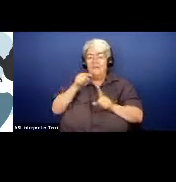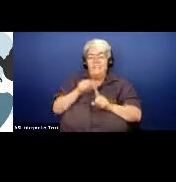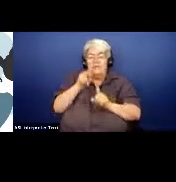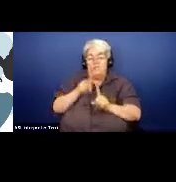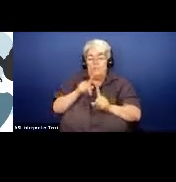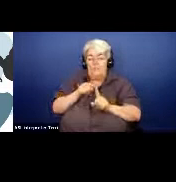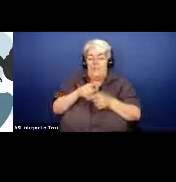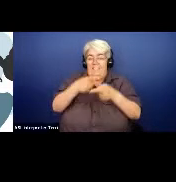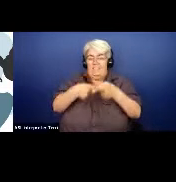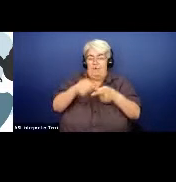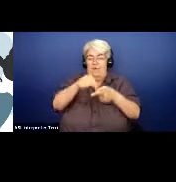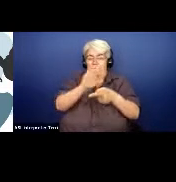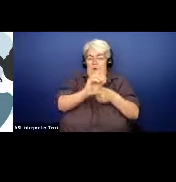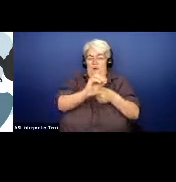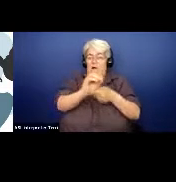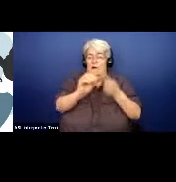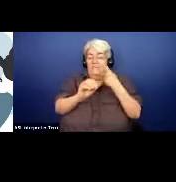zero. A jail should be seen as the point